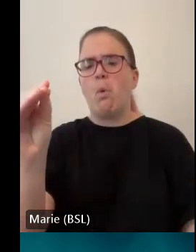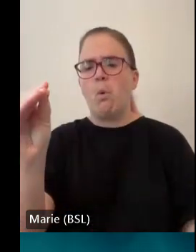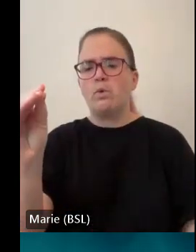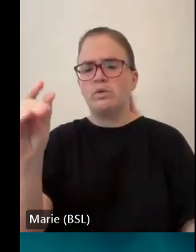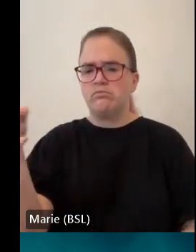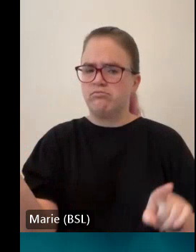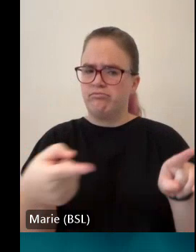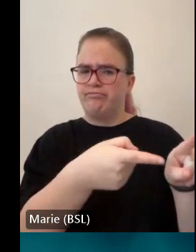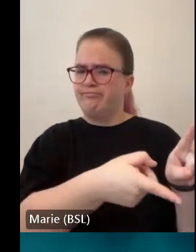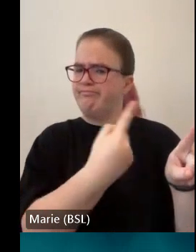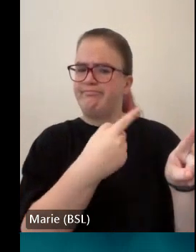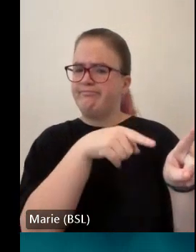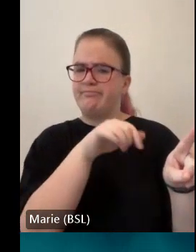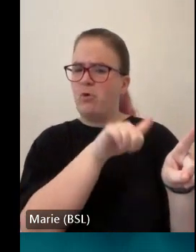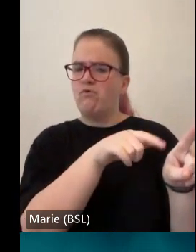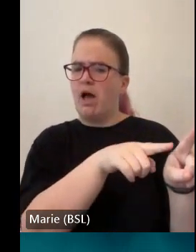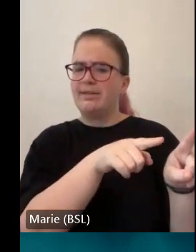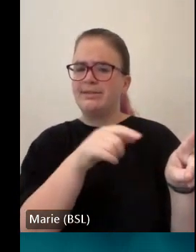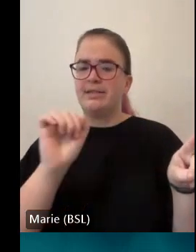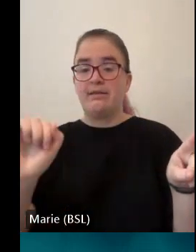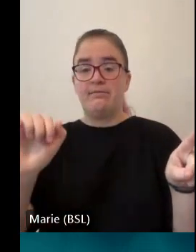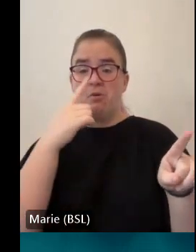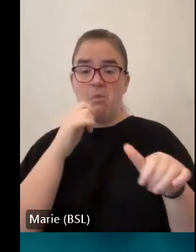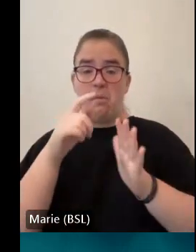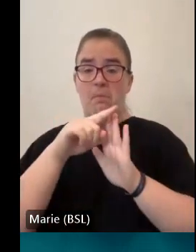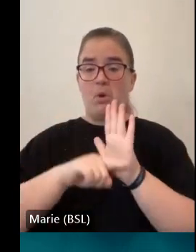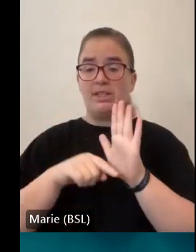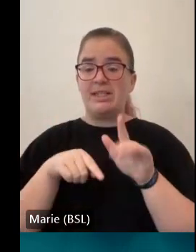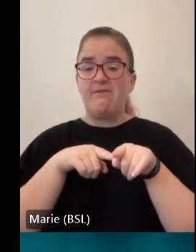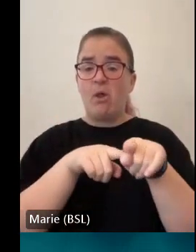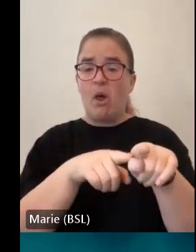they have their own mechanisms for checking the profiles and taking them down.